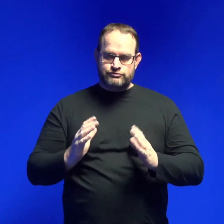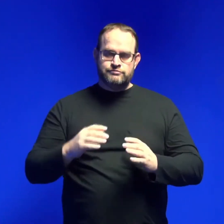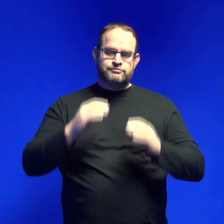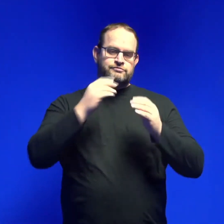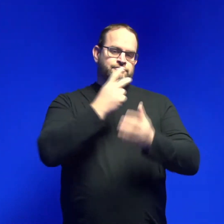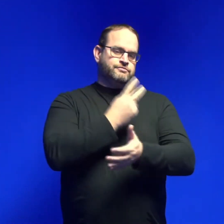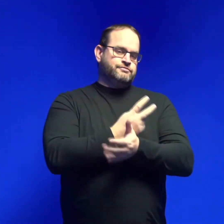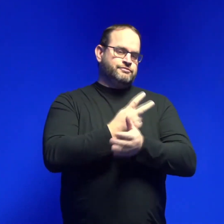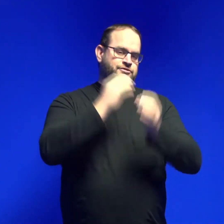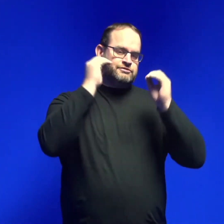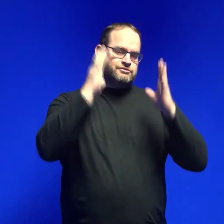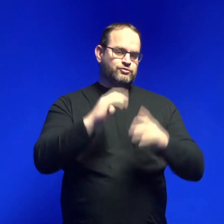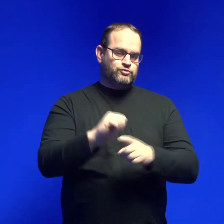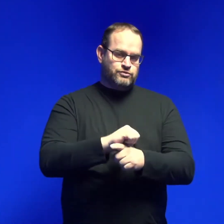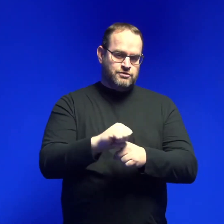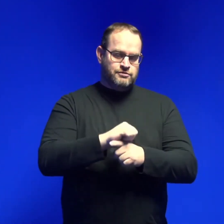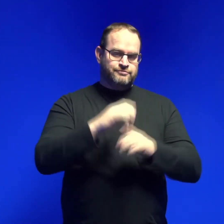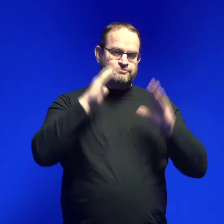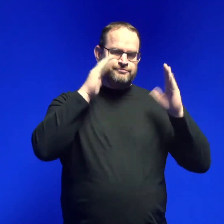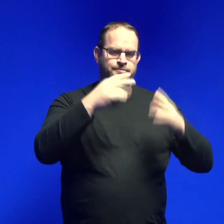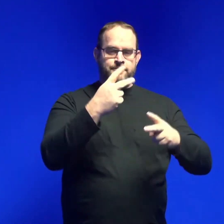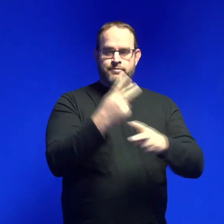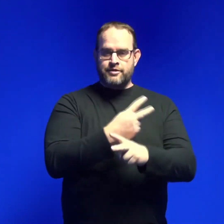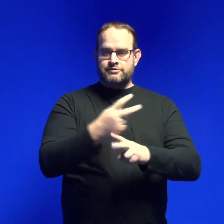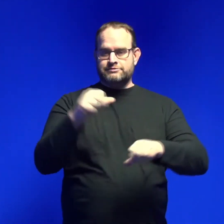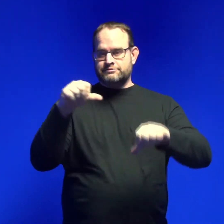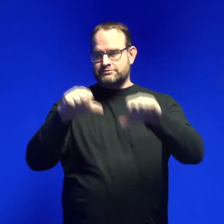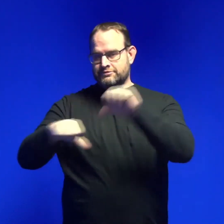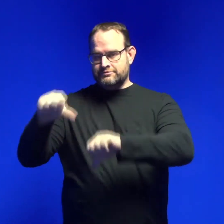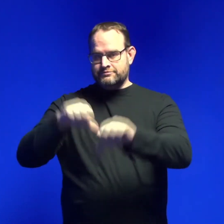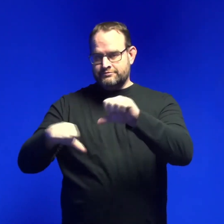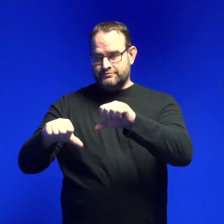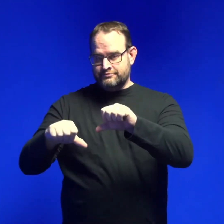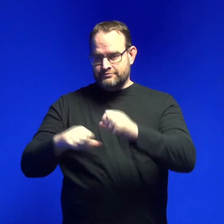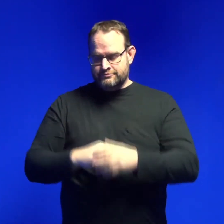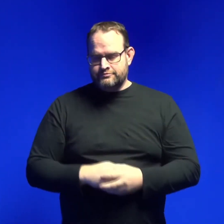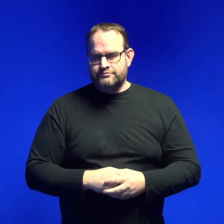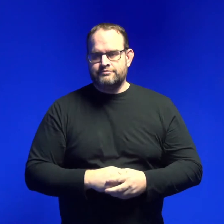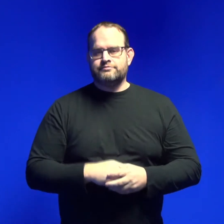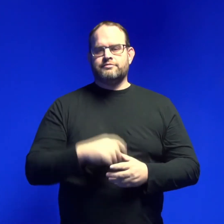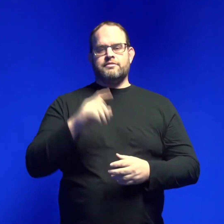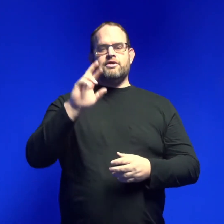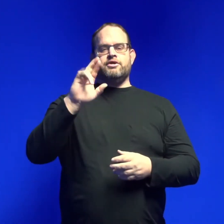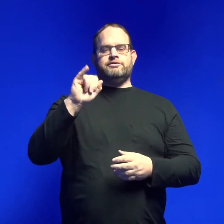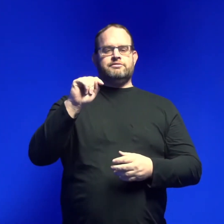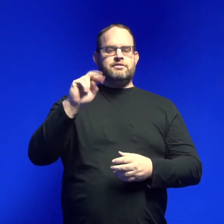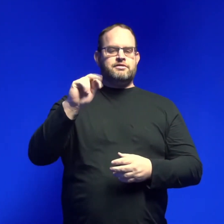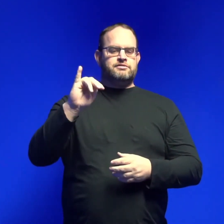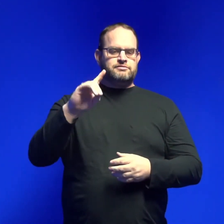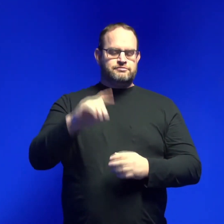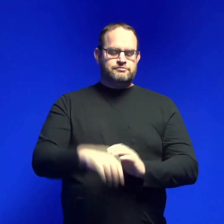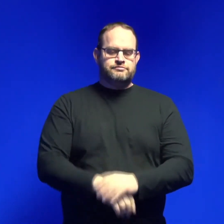in the graduate teacher training program with the emphasis in mathematics and science education at Rochester Institute of Technology/National Technical Institute for the Deaf (RIT/NTID).